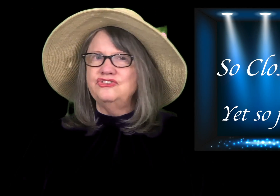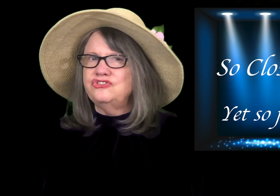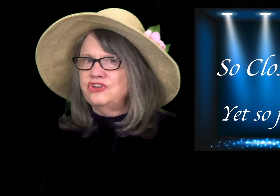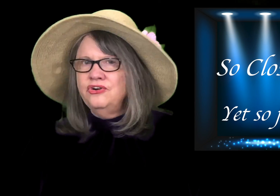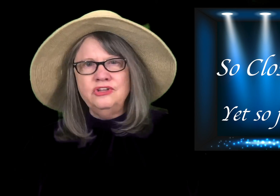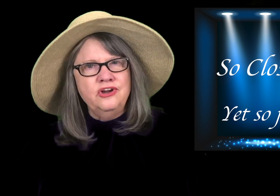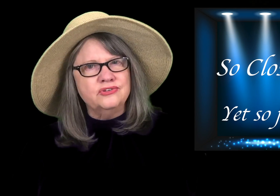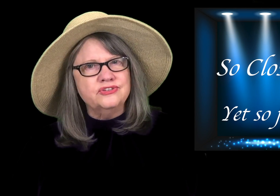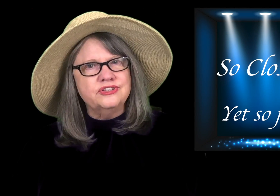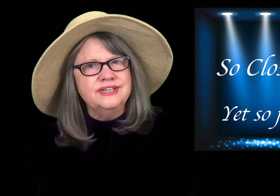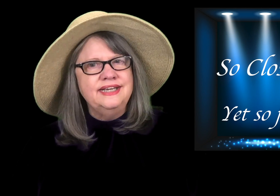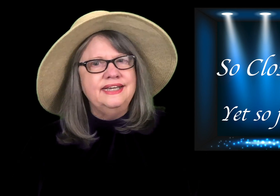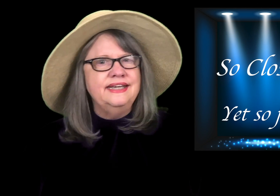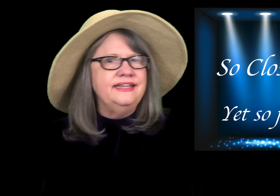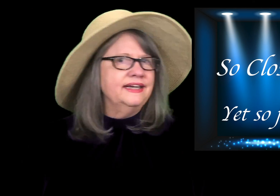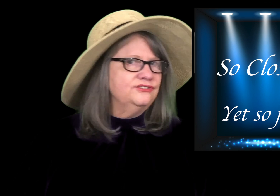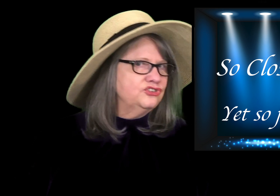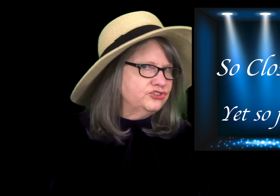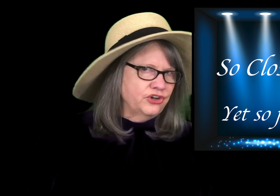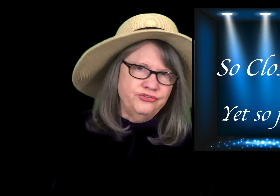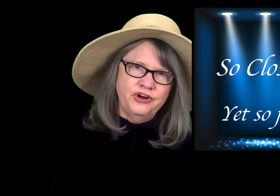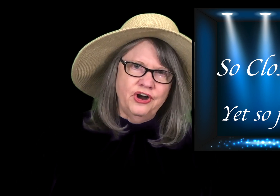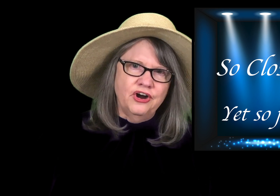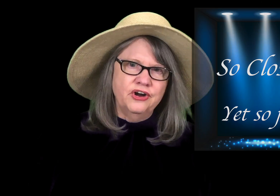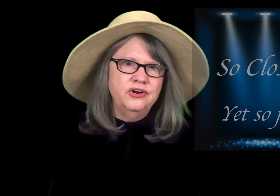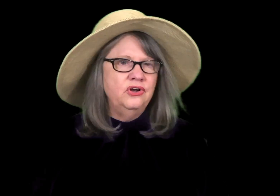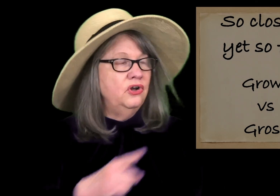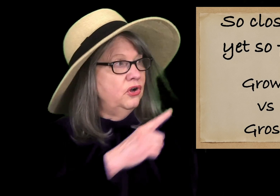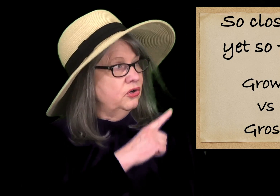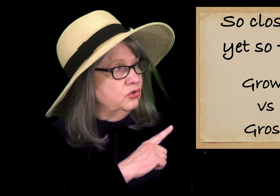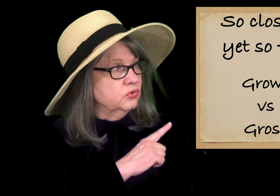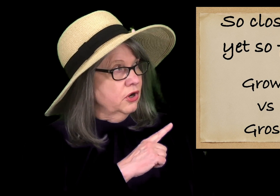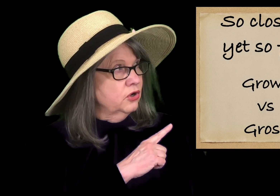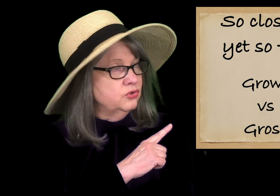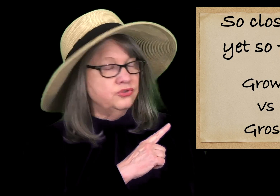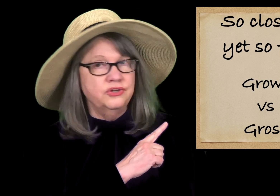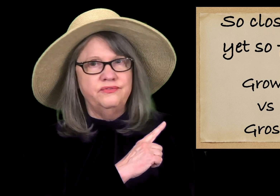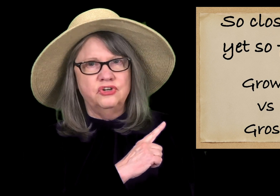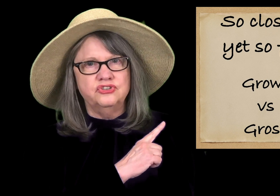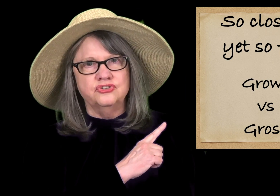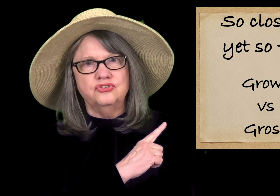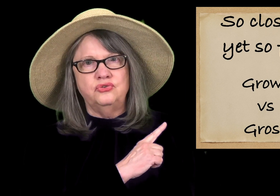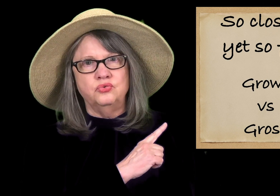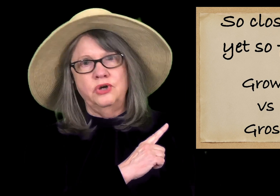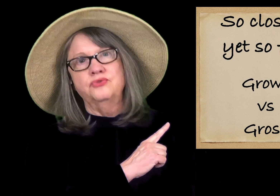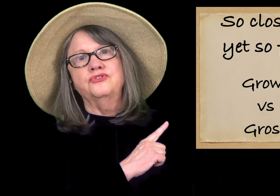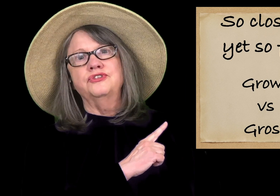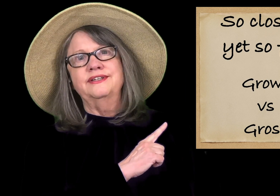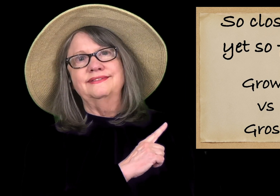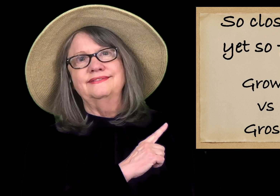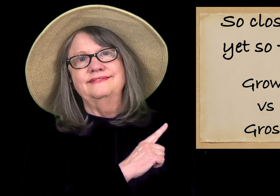So close, yet so far! Grows versus Gross